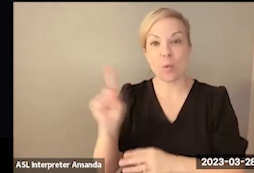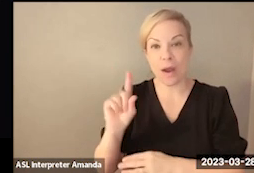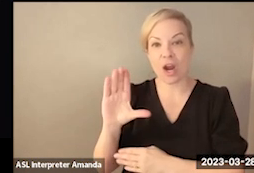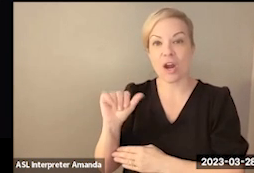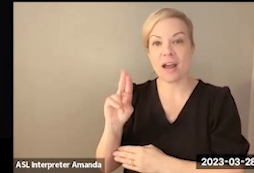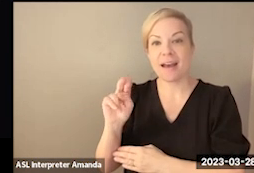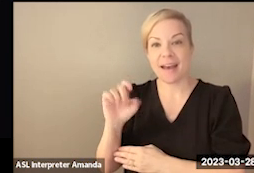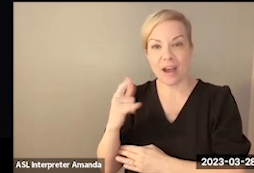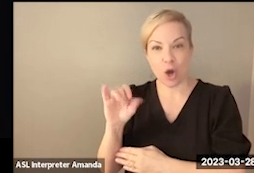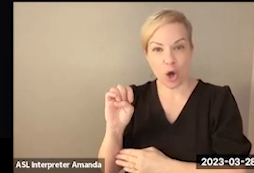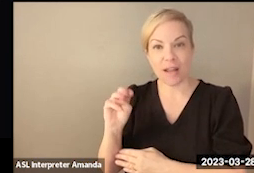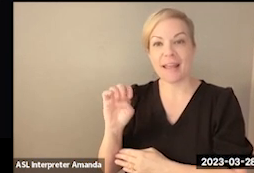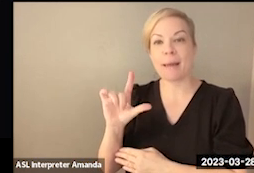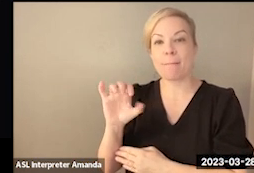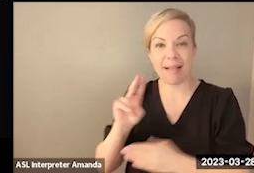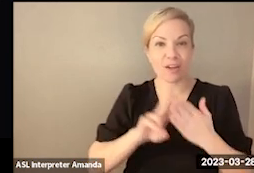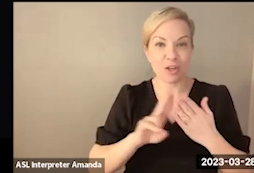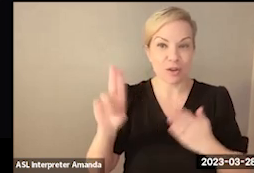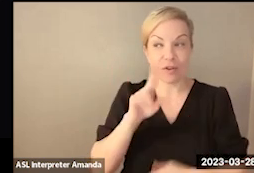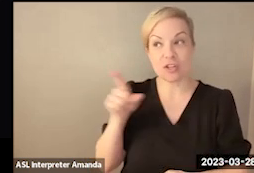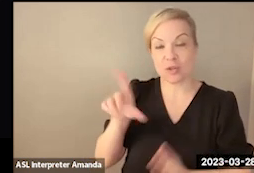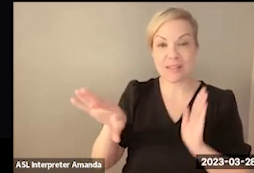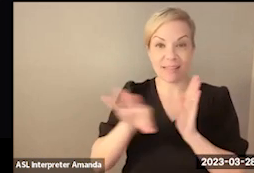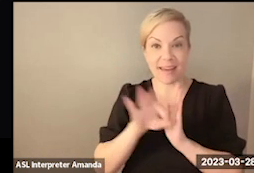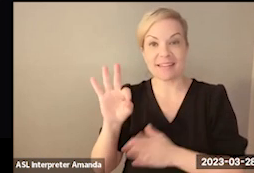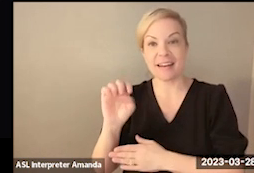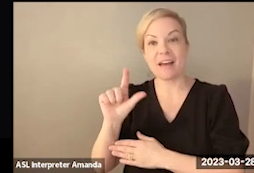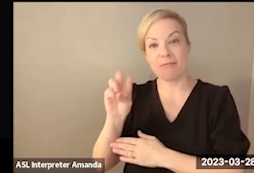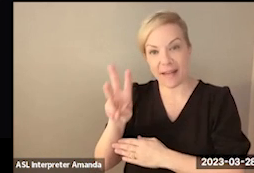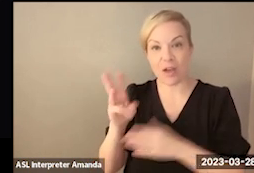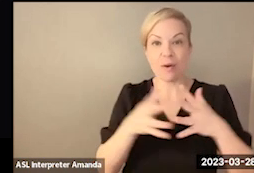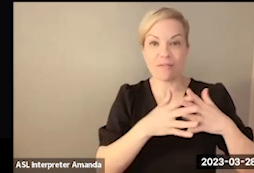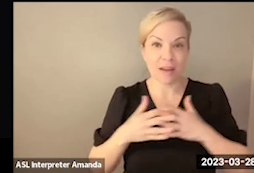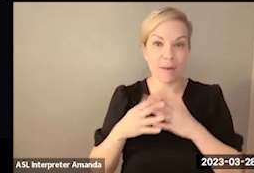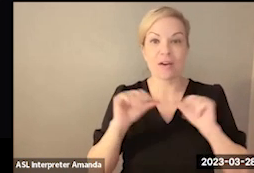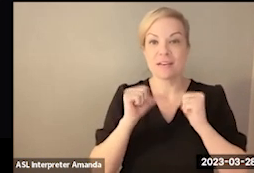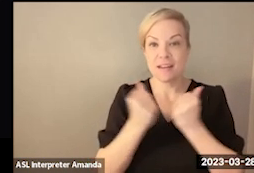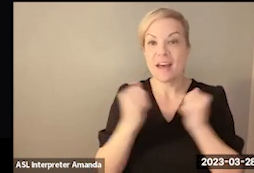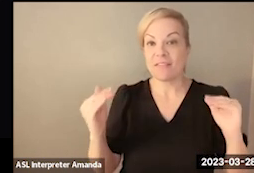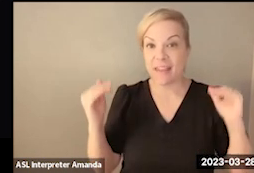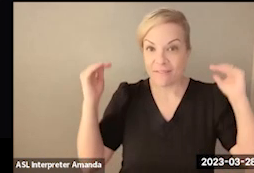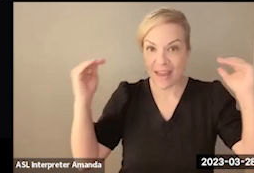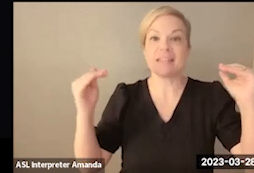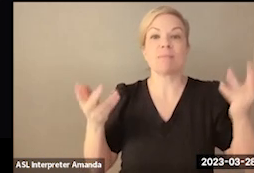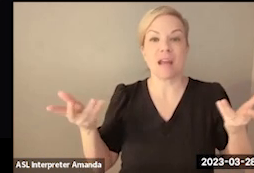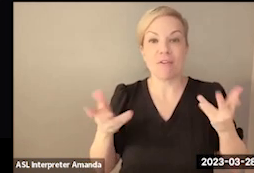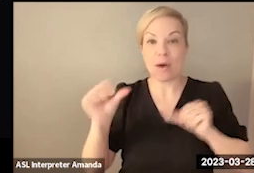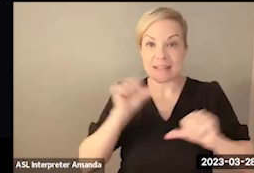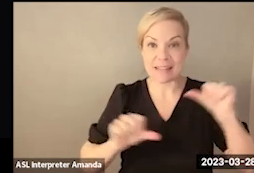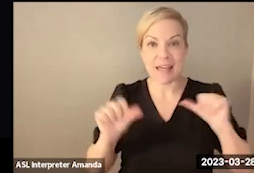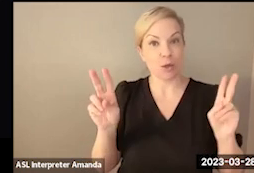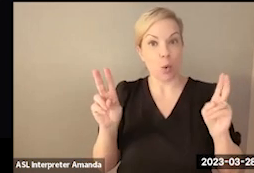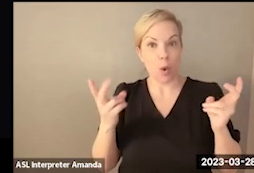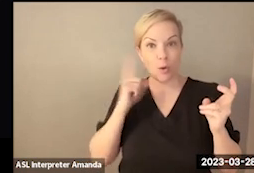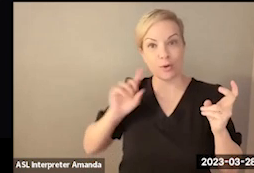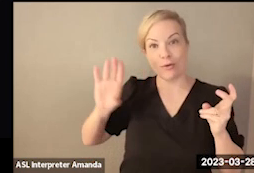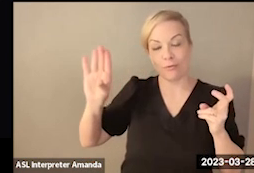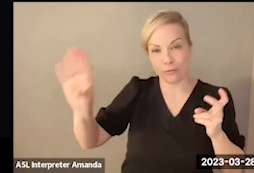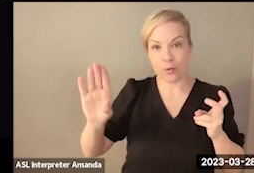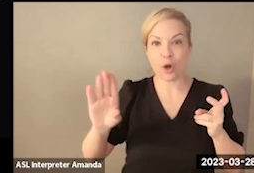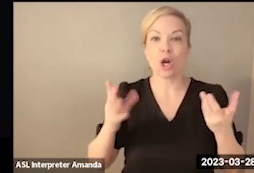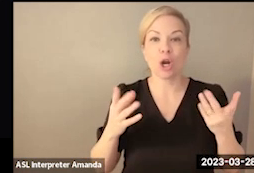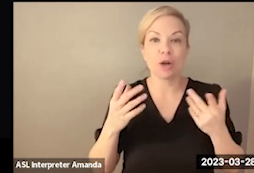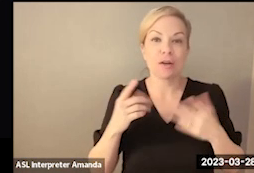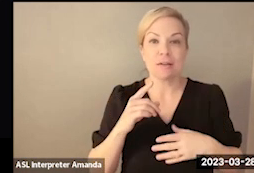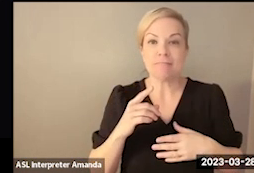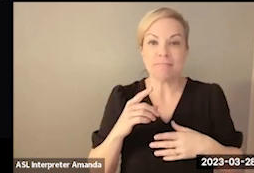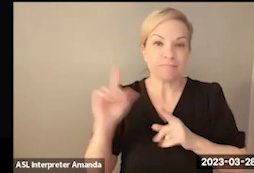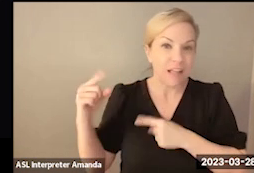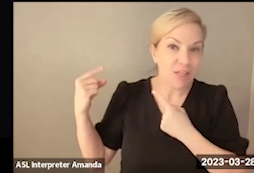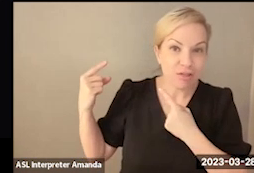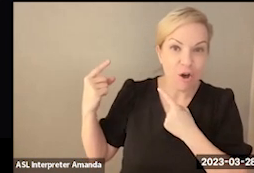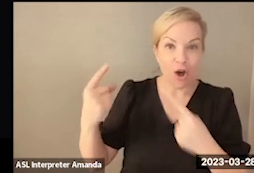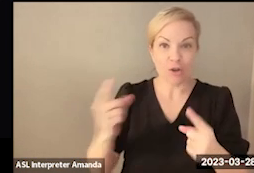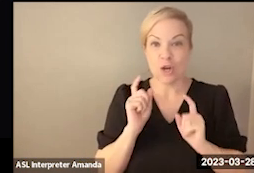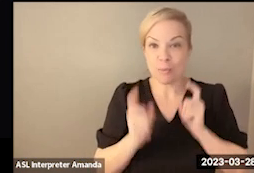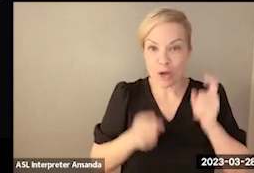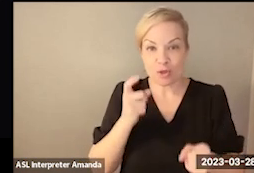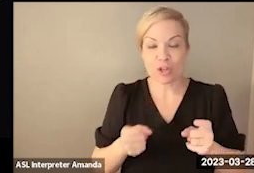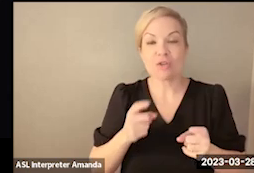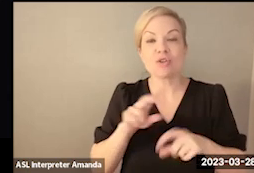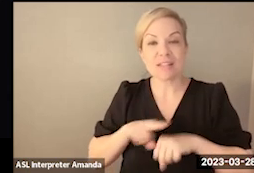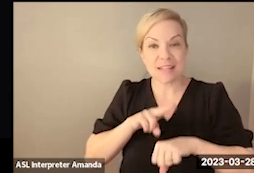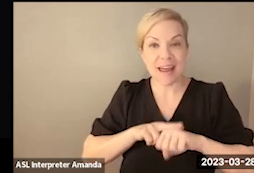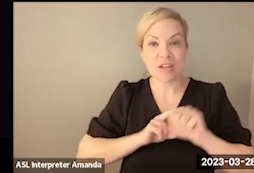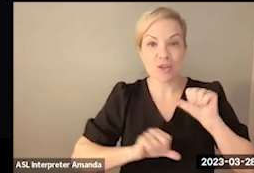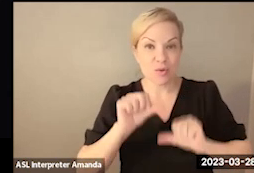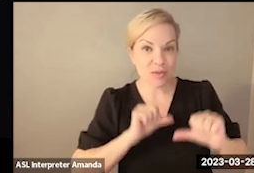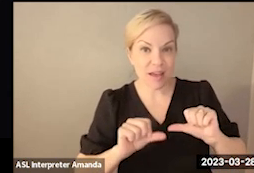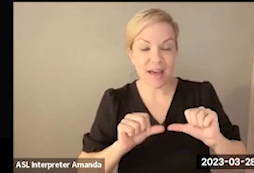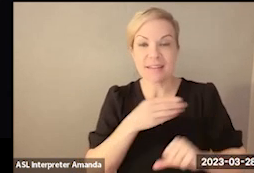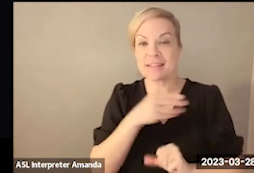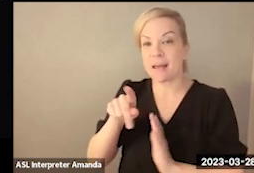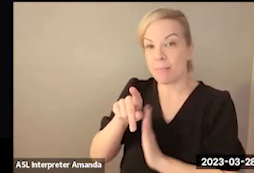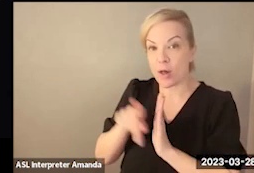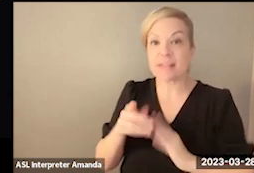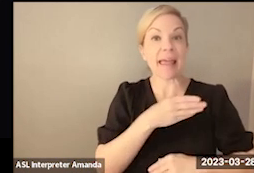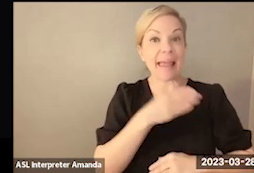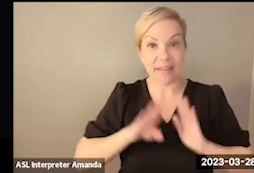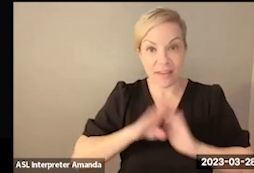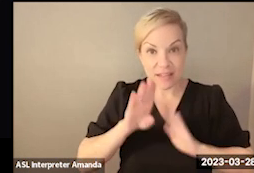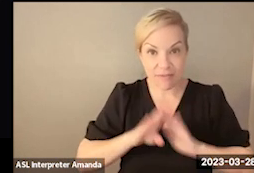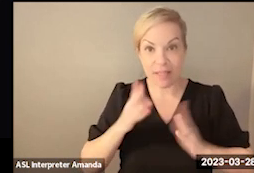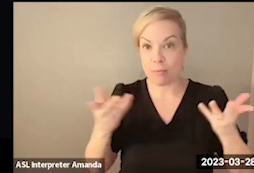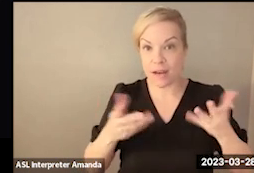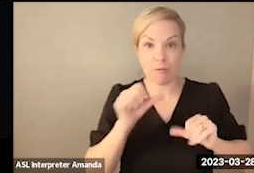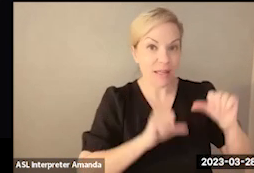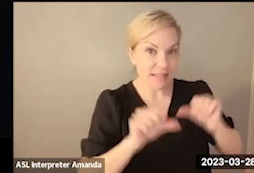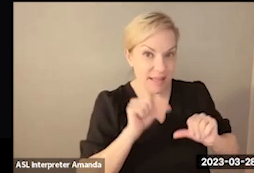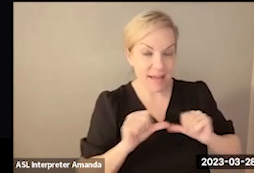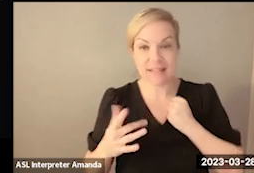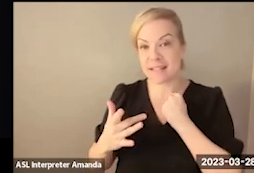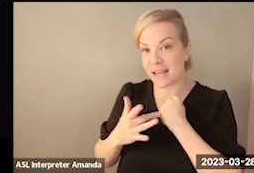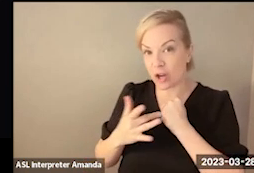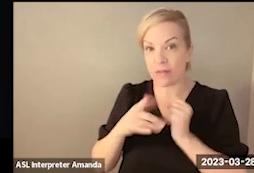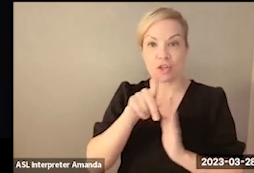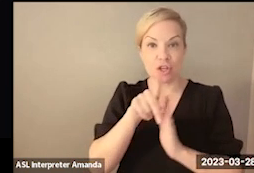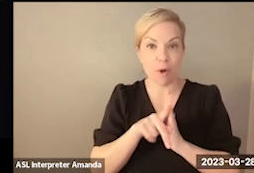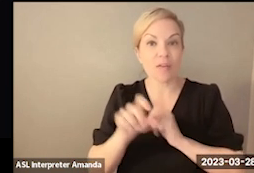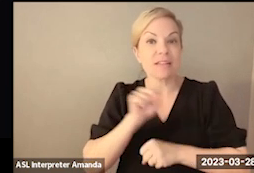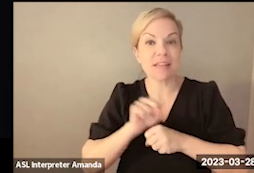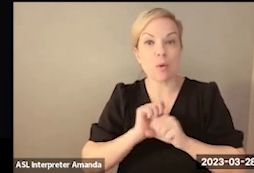Kimberly: Dr. Stein was elected a Fellow of the American Association of the advancement of science quote for her major long-term contributions to national science and technology policy in the development of the science and technology policy workforce of the future.